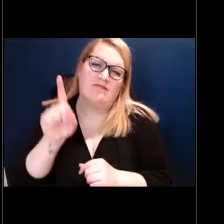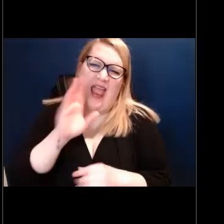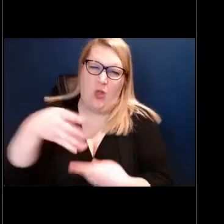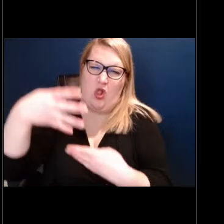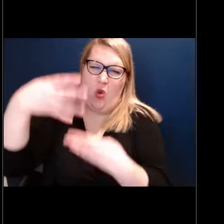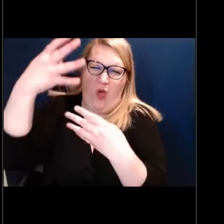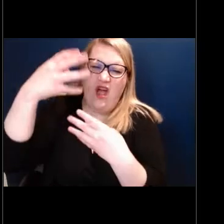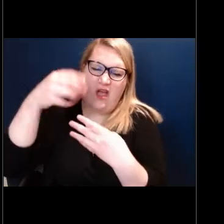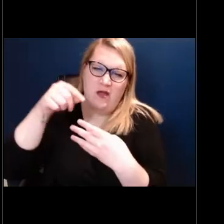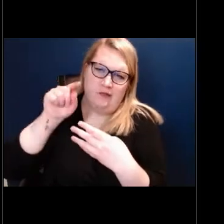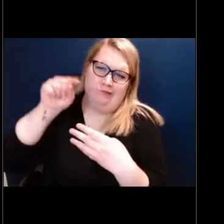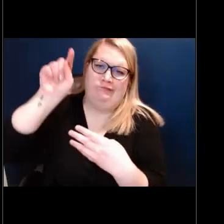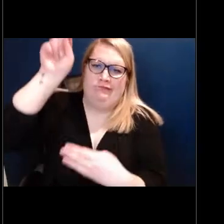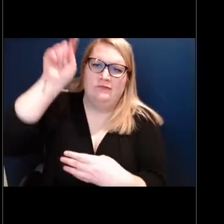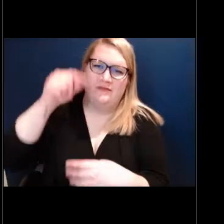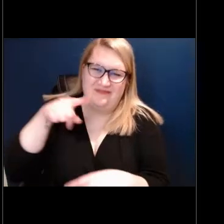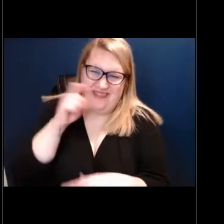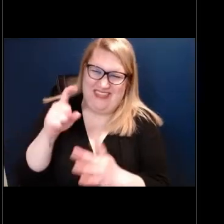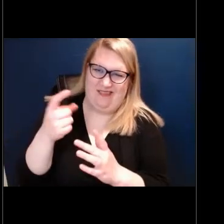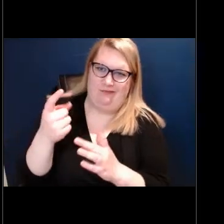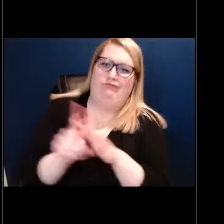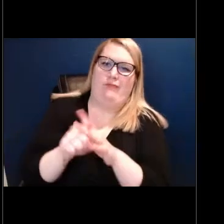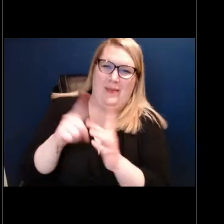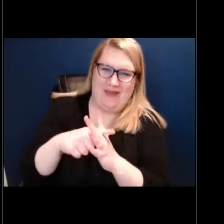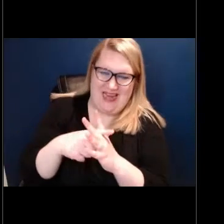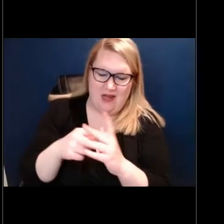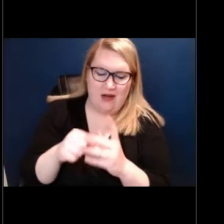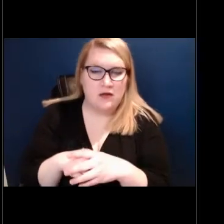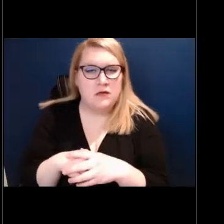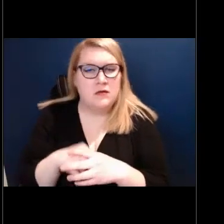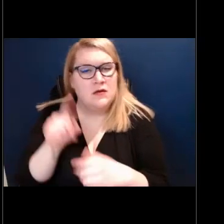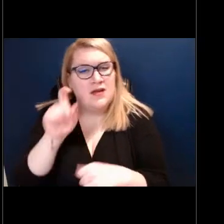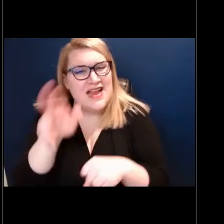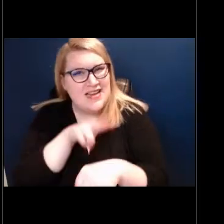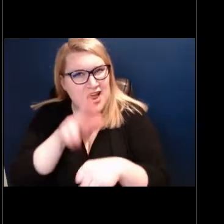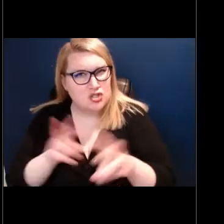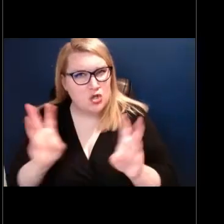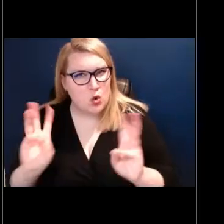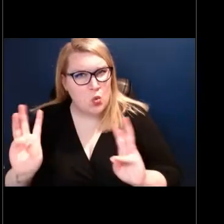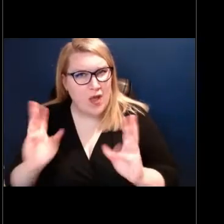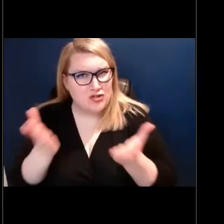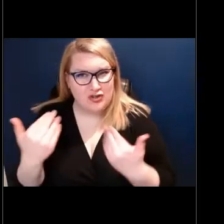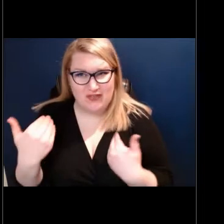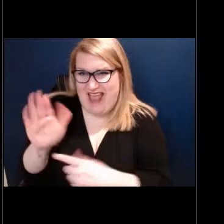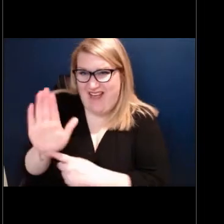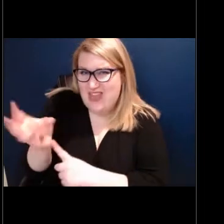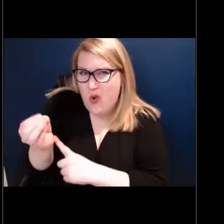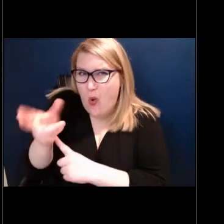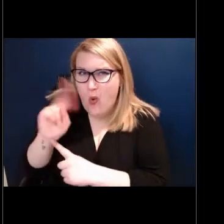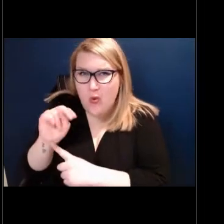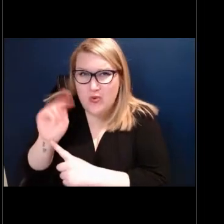very at the beginning. So does the National Weather Service have their own satellite or are they dependent